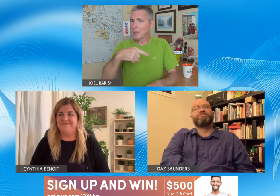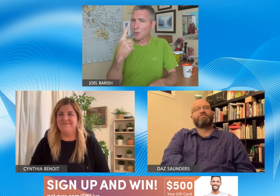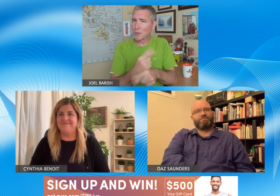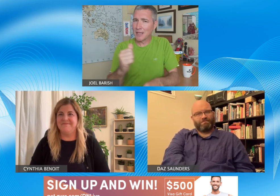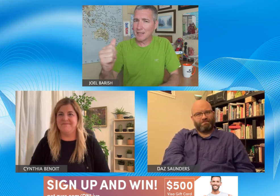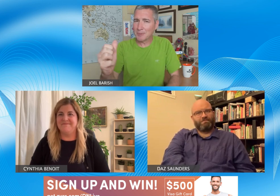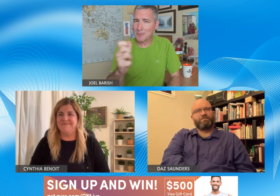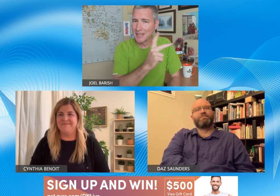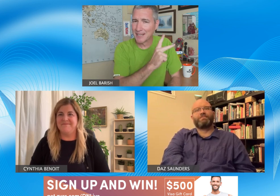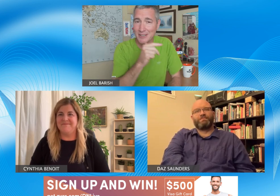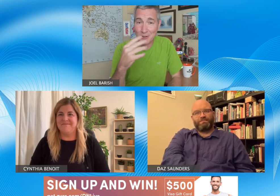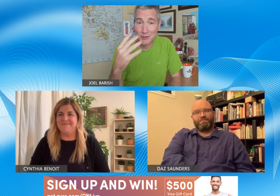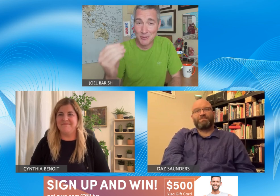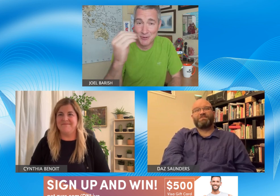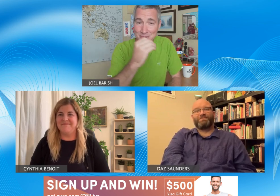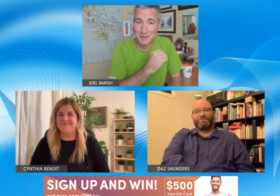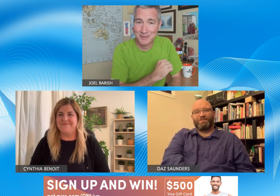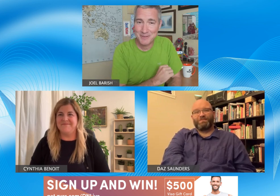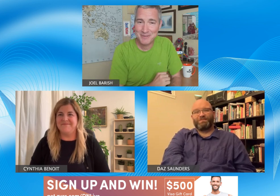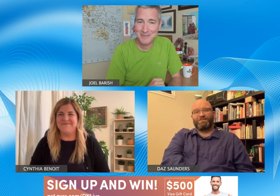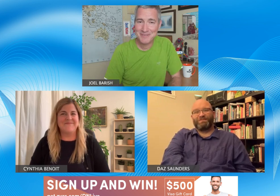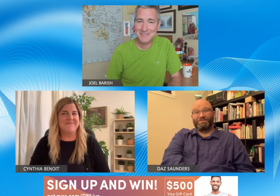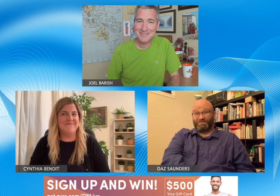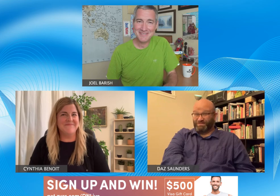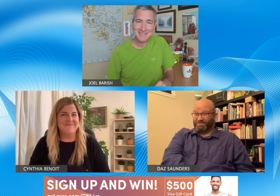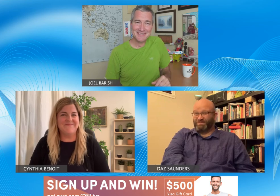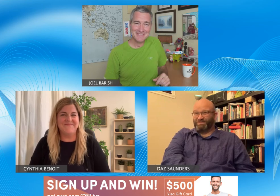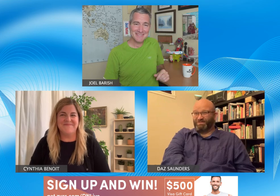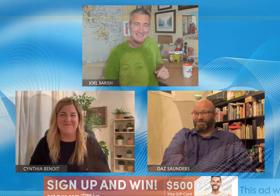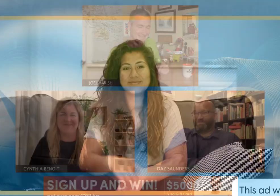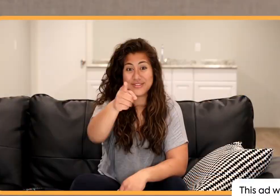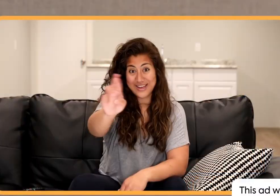Don’t go anywhere. We will go into more details right back after these messages.